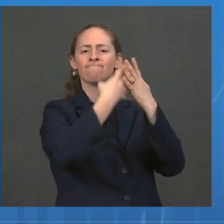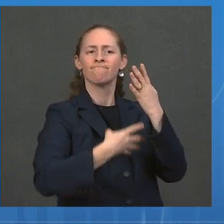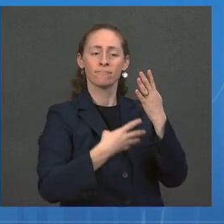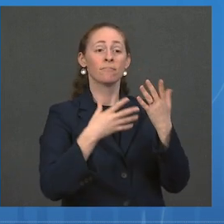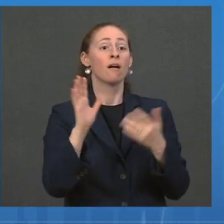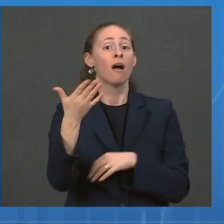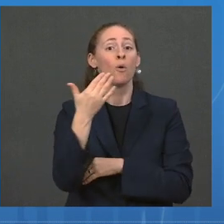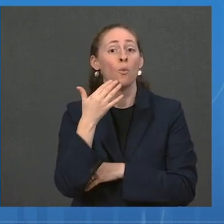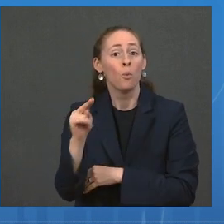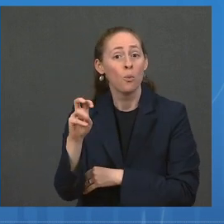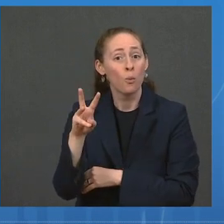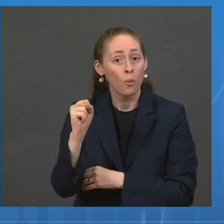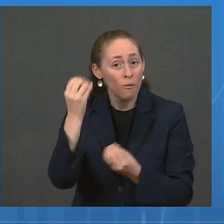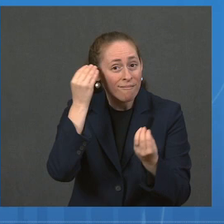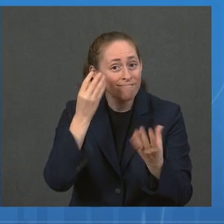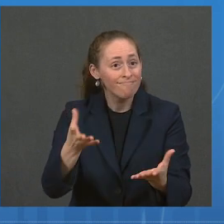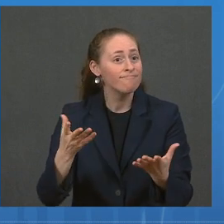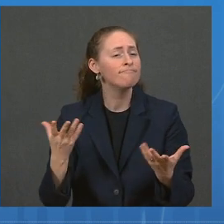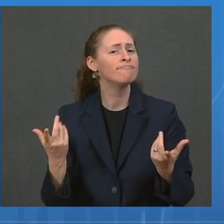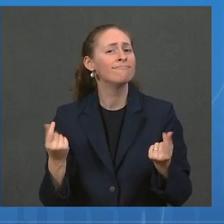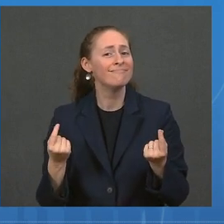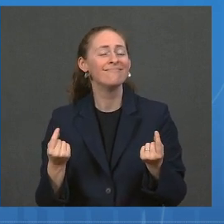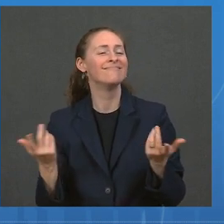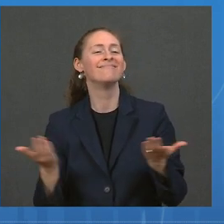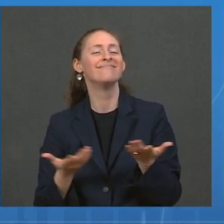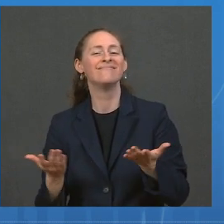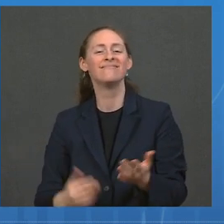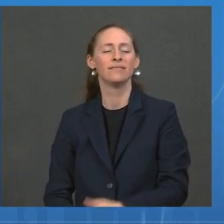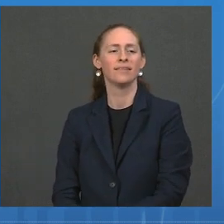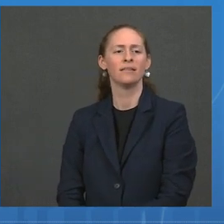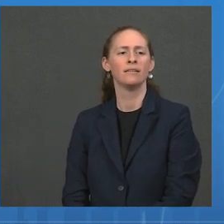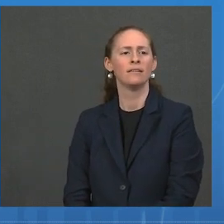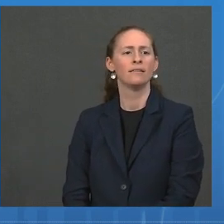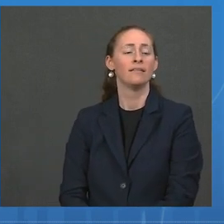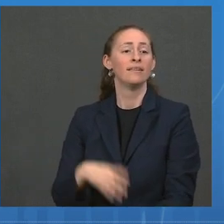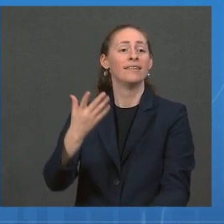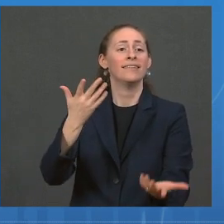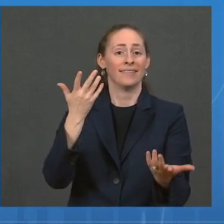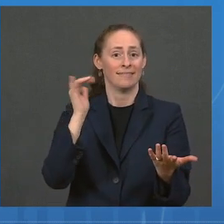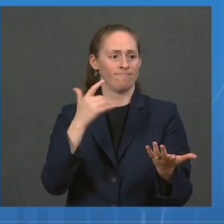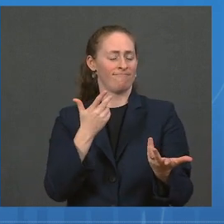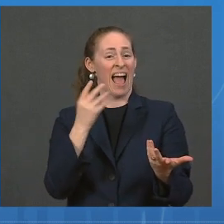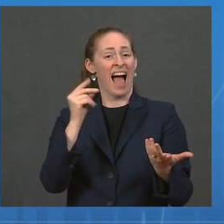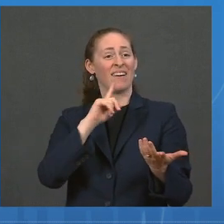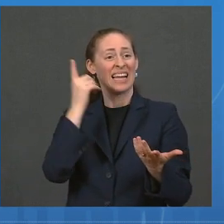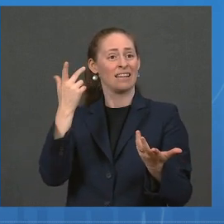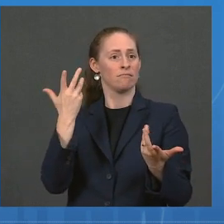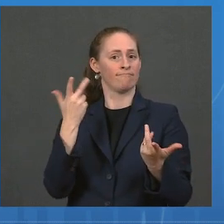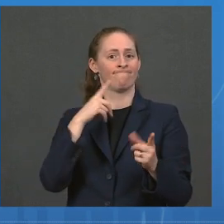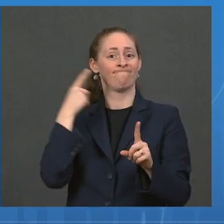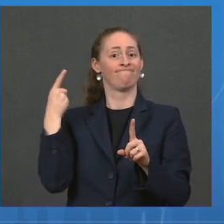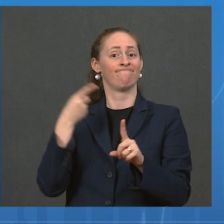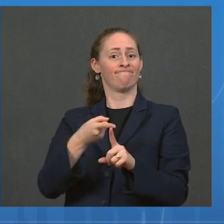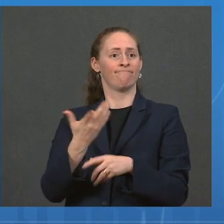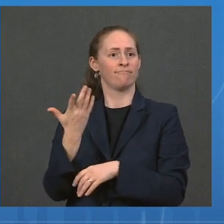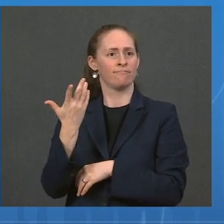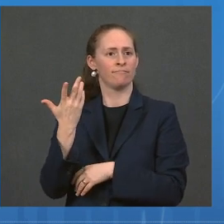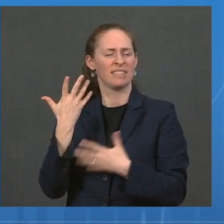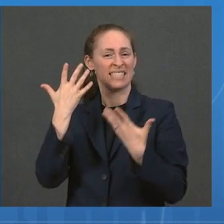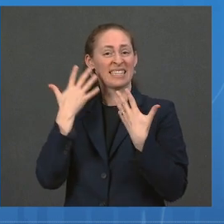But what about the sobering news of the underutilization of potentially lifesaving vaccines?